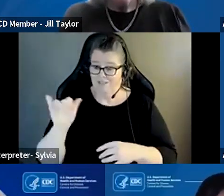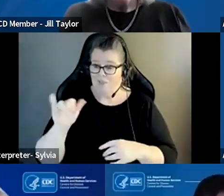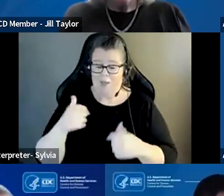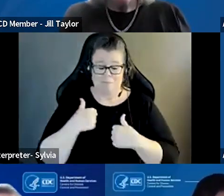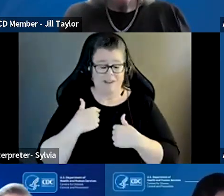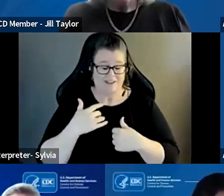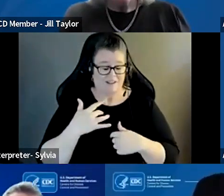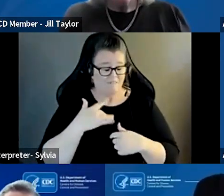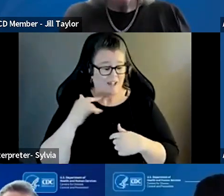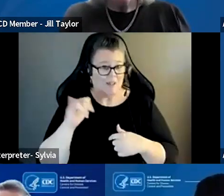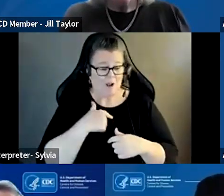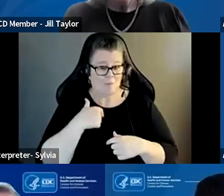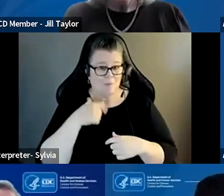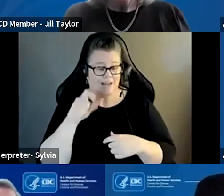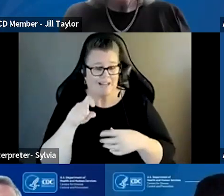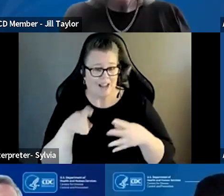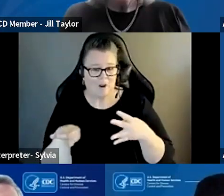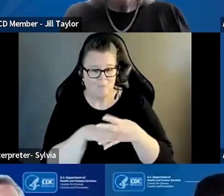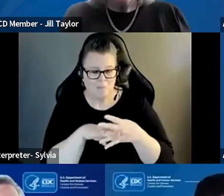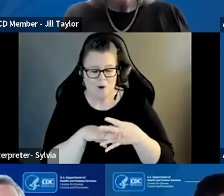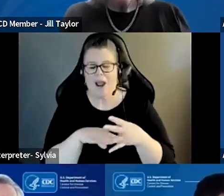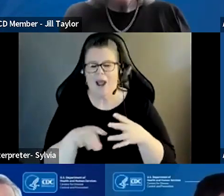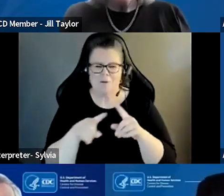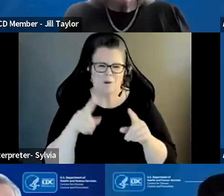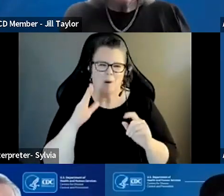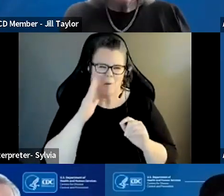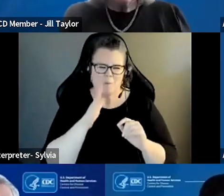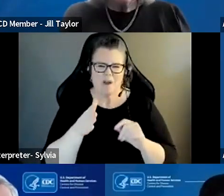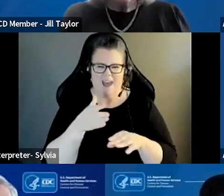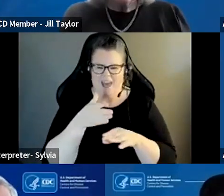that after the end of this session. Thanks so much for your leadership.